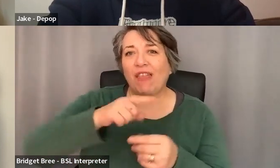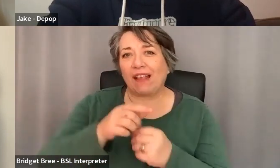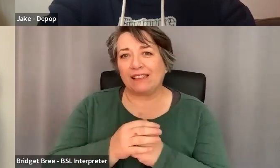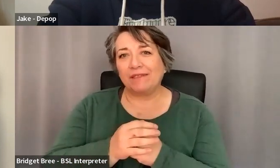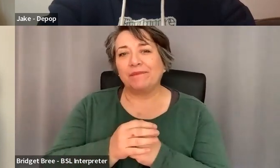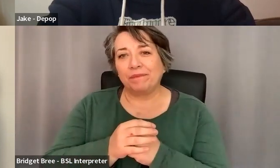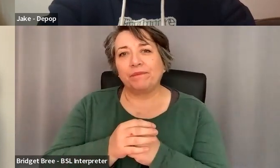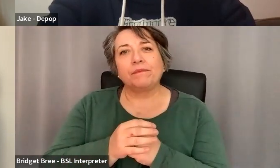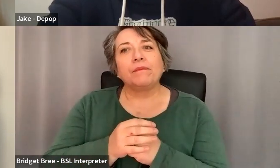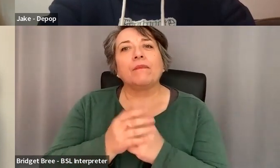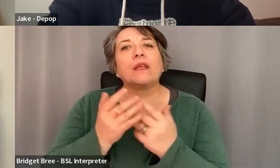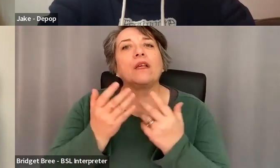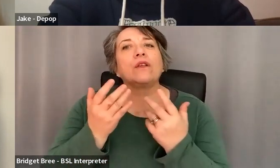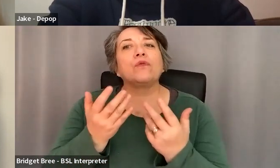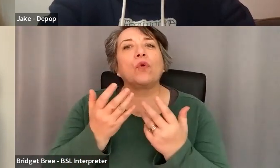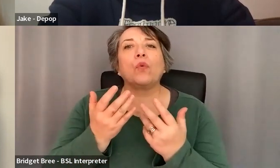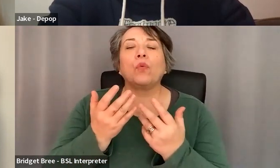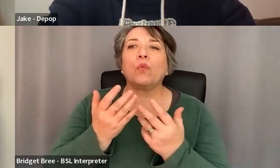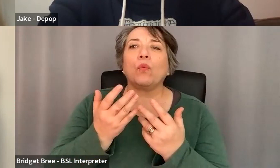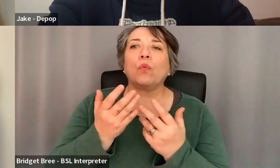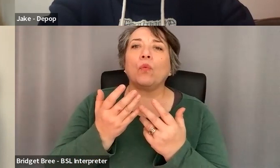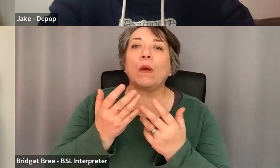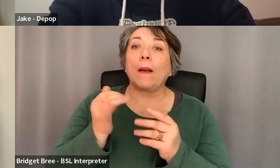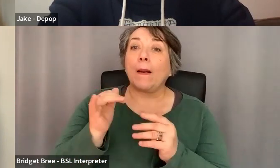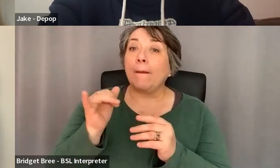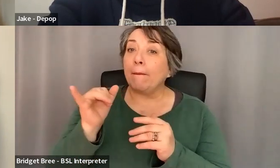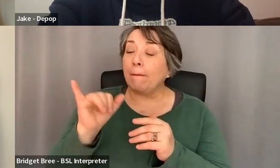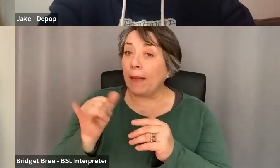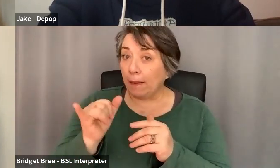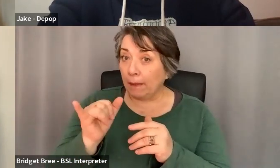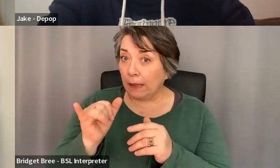So say one of us. So one of our candidates for moving break sees one of your roles on the even break board.